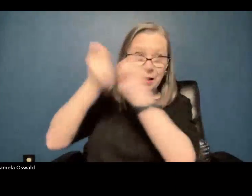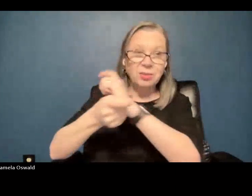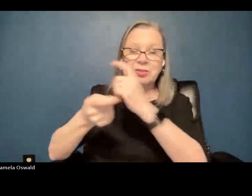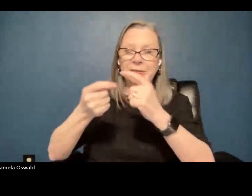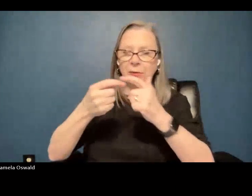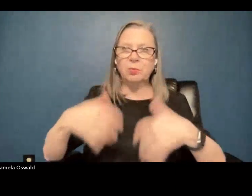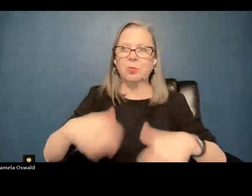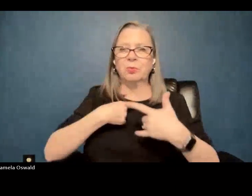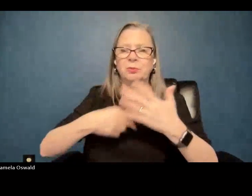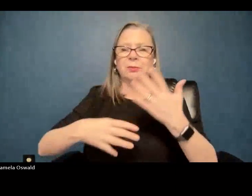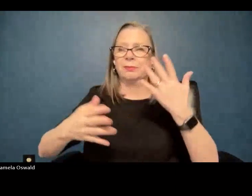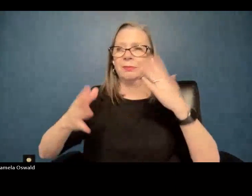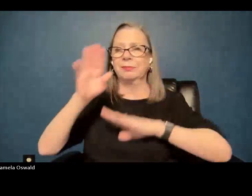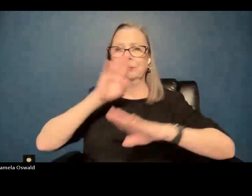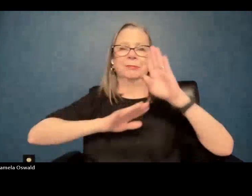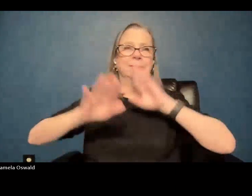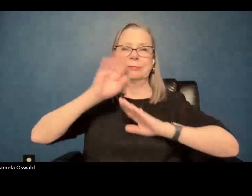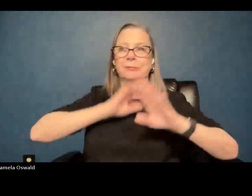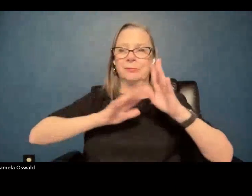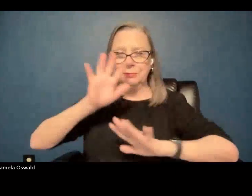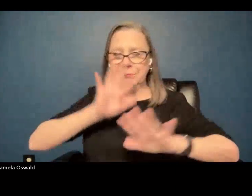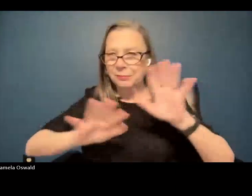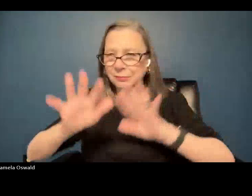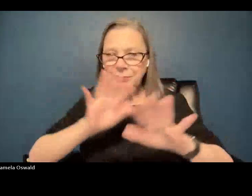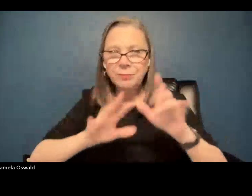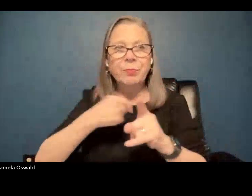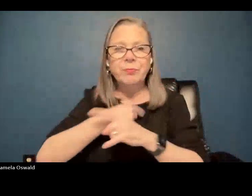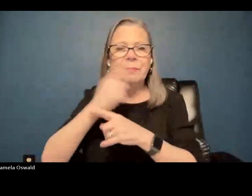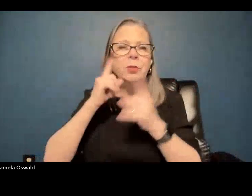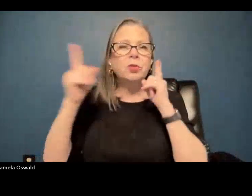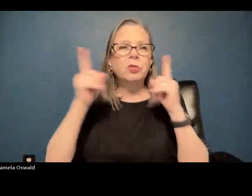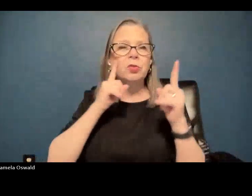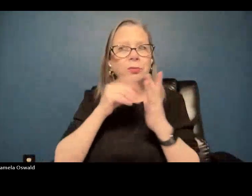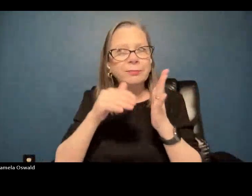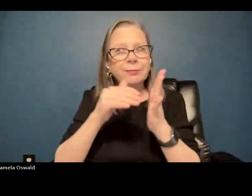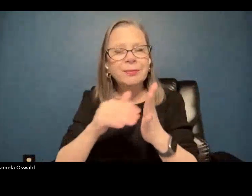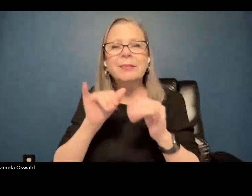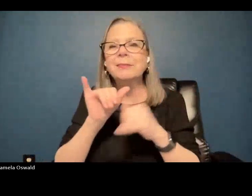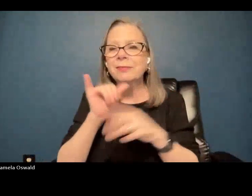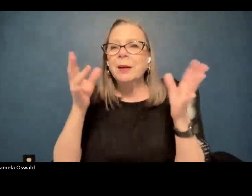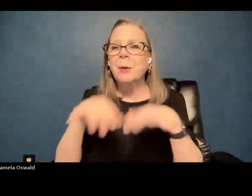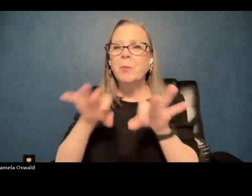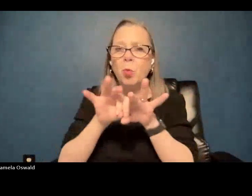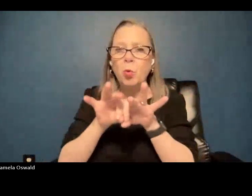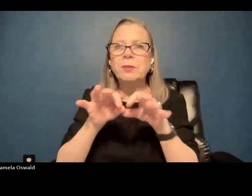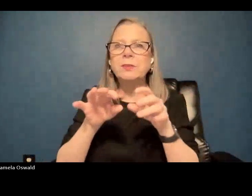Yeah, some things that I'm hearing are just that importance of kind of retreating into your respective agencies,